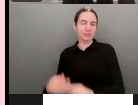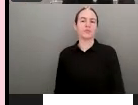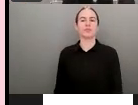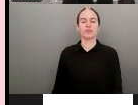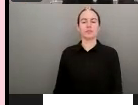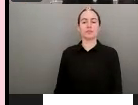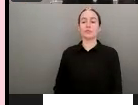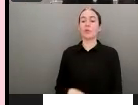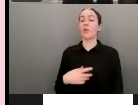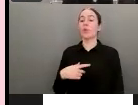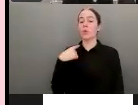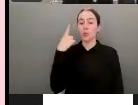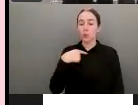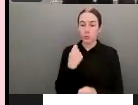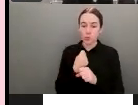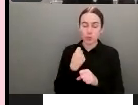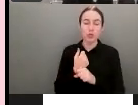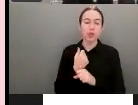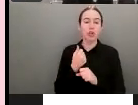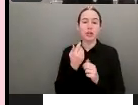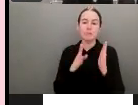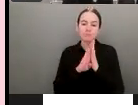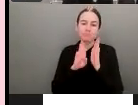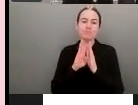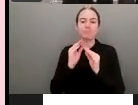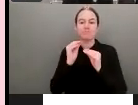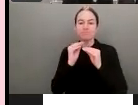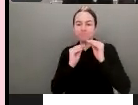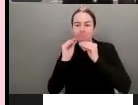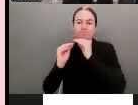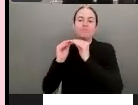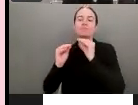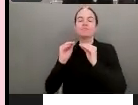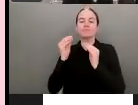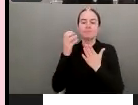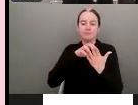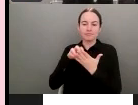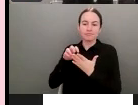especially on Android, we do not know that much about accessibility.